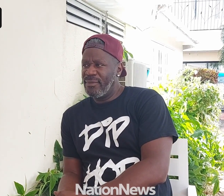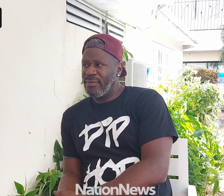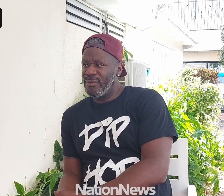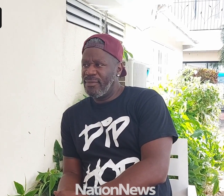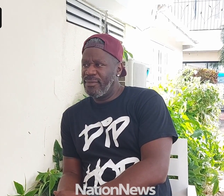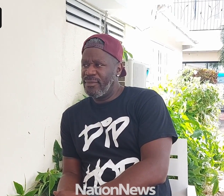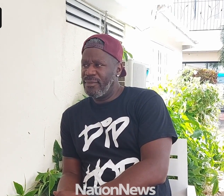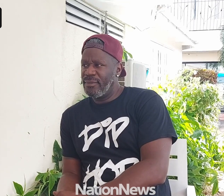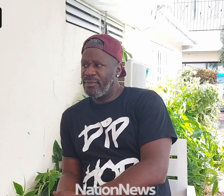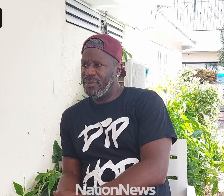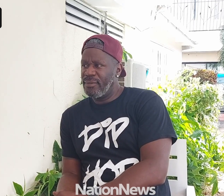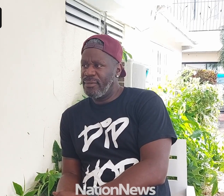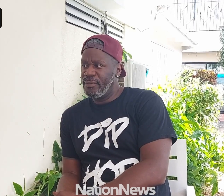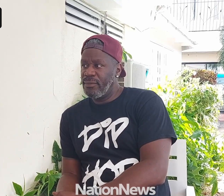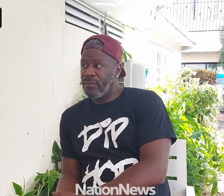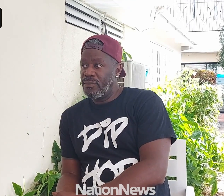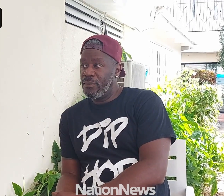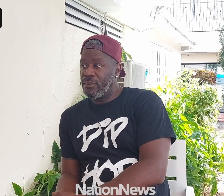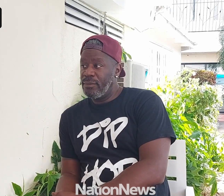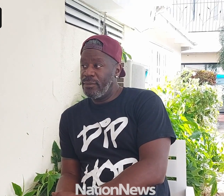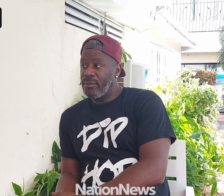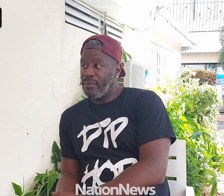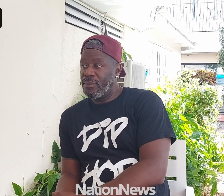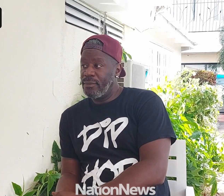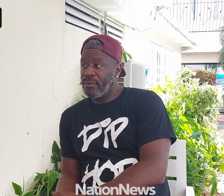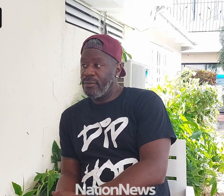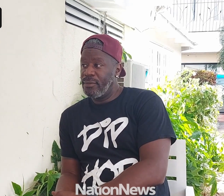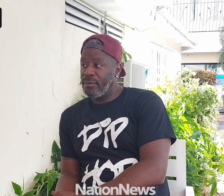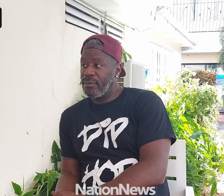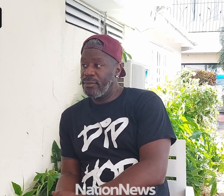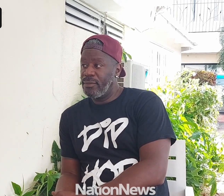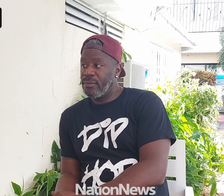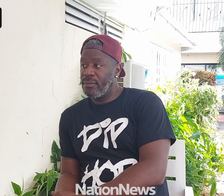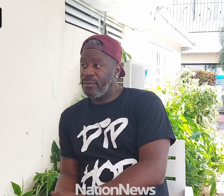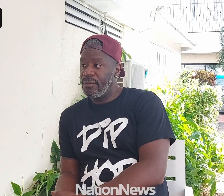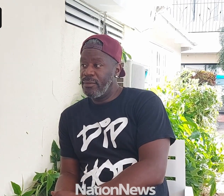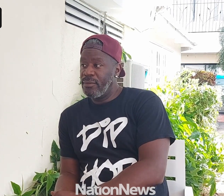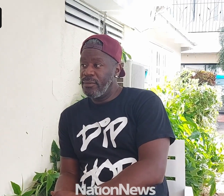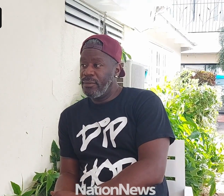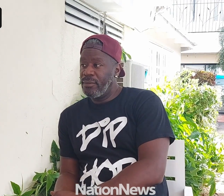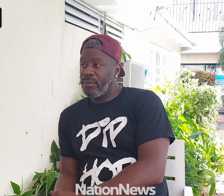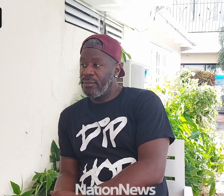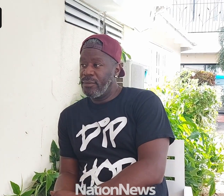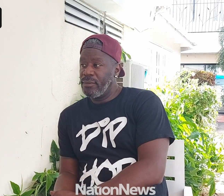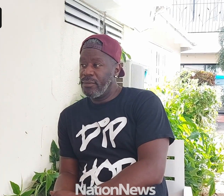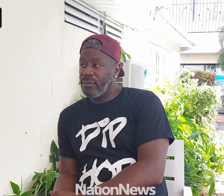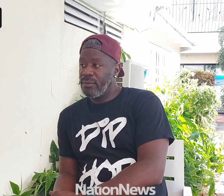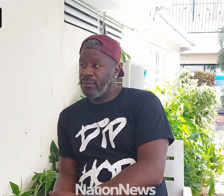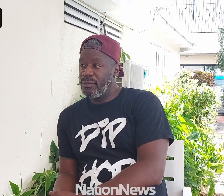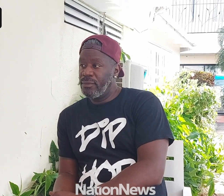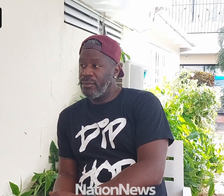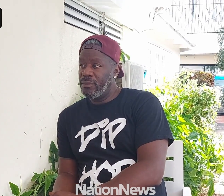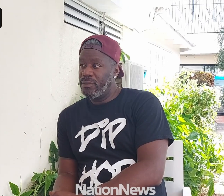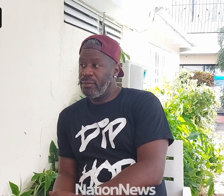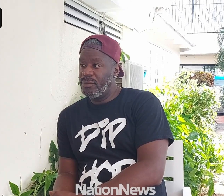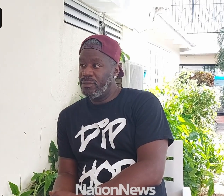for members of the death community and and how would you suggest they go about uh solving those